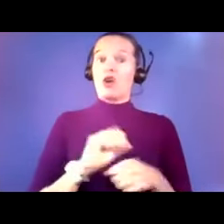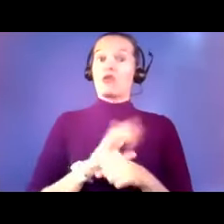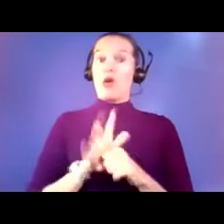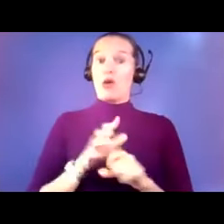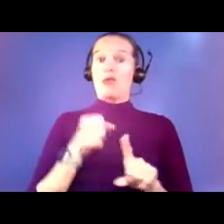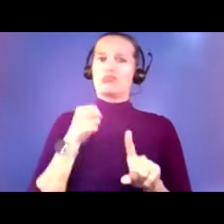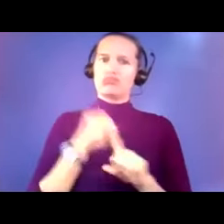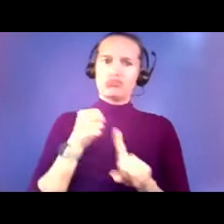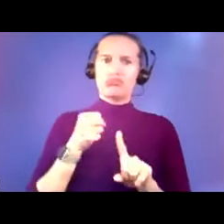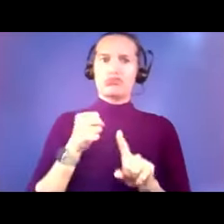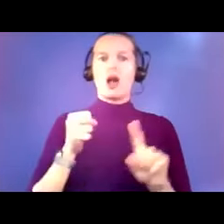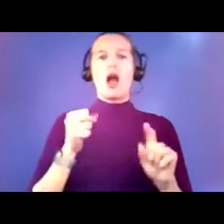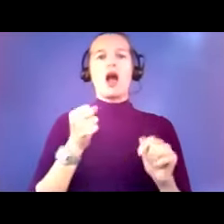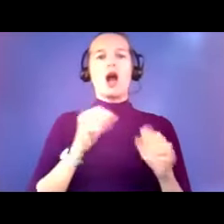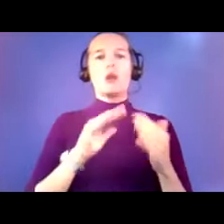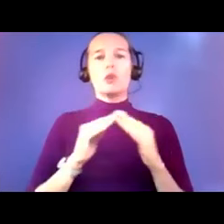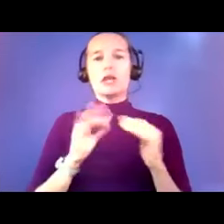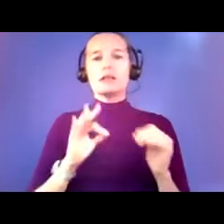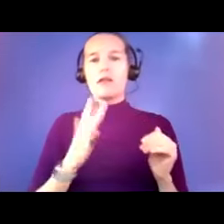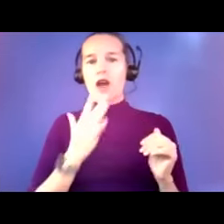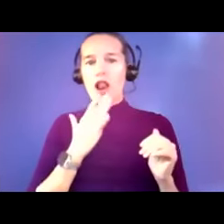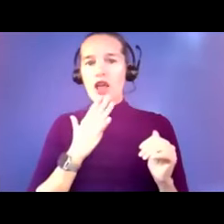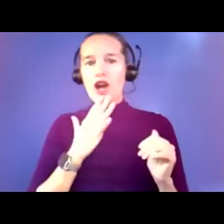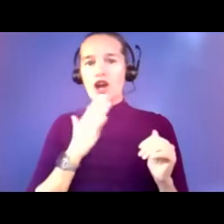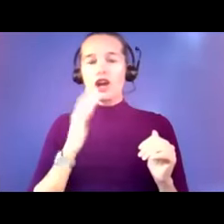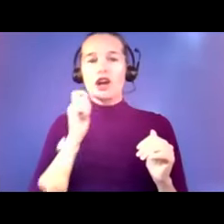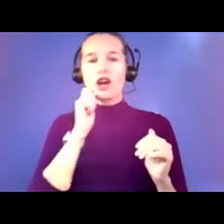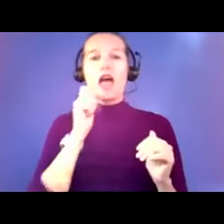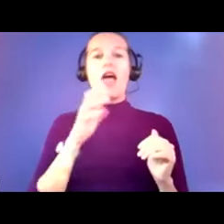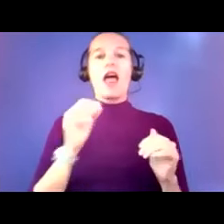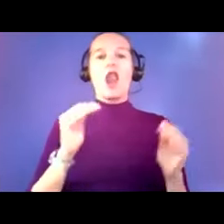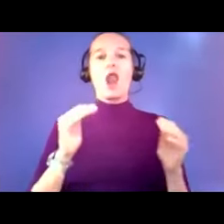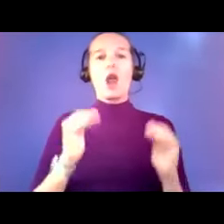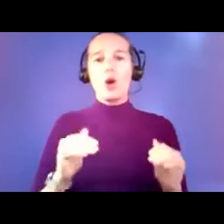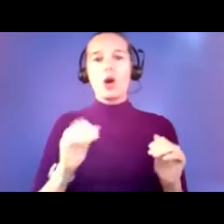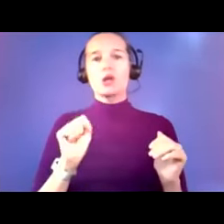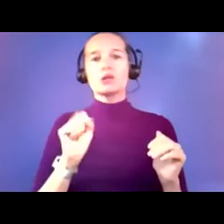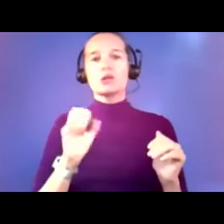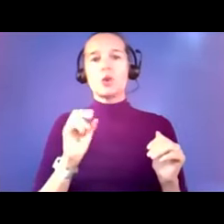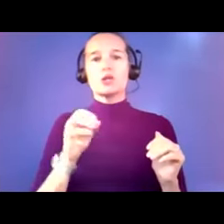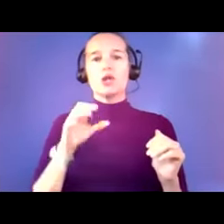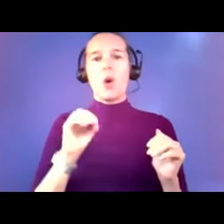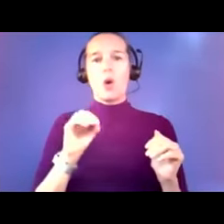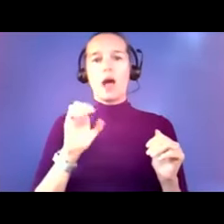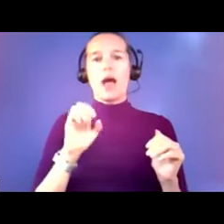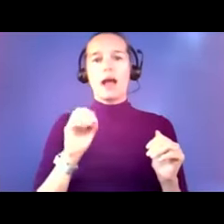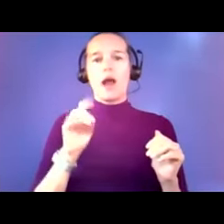communities of color and those in the lower socio socioeconomic status.